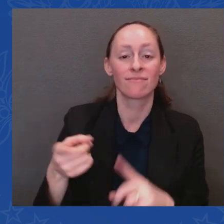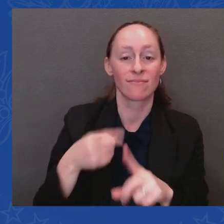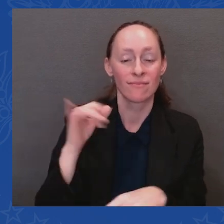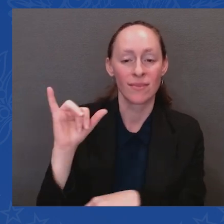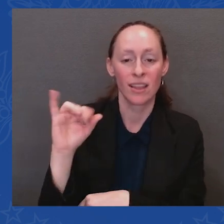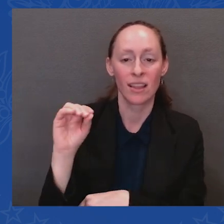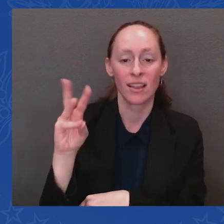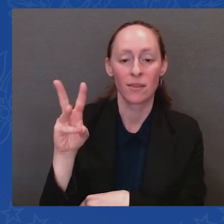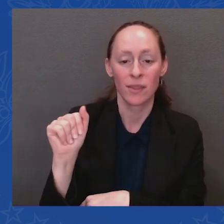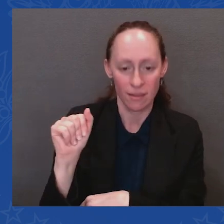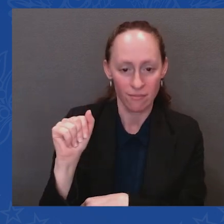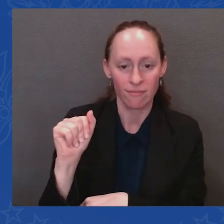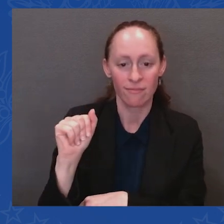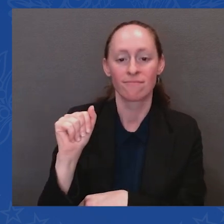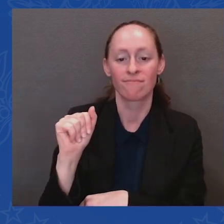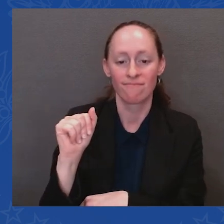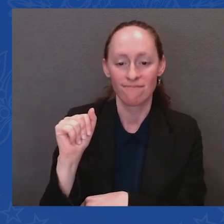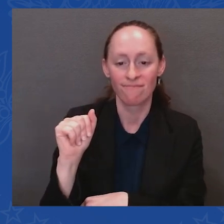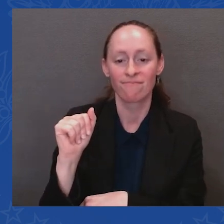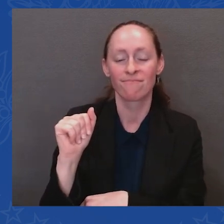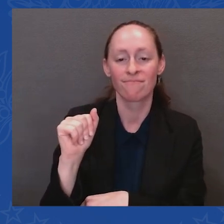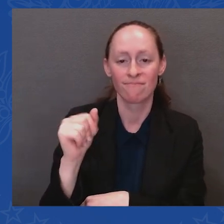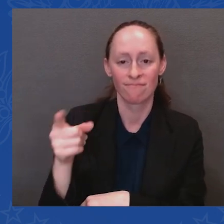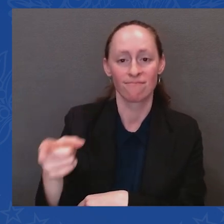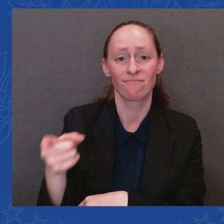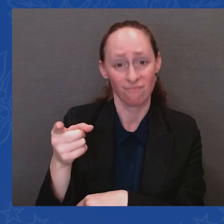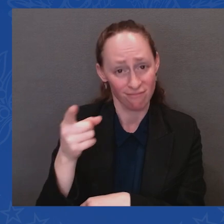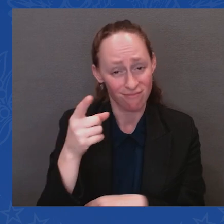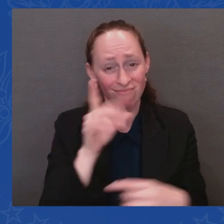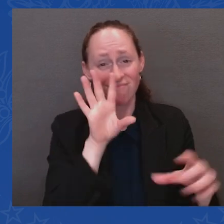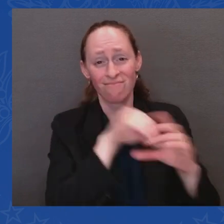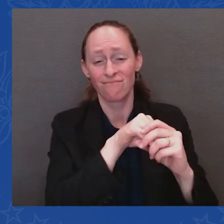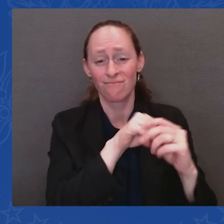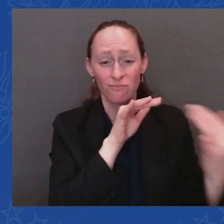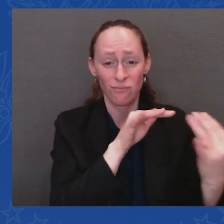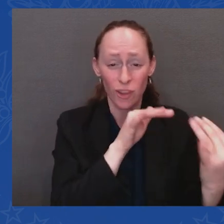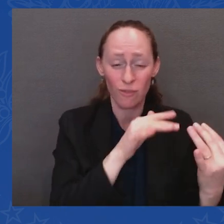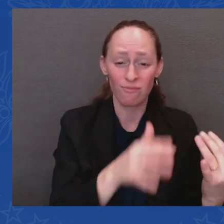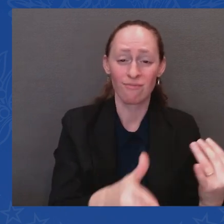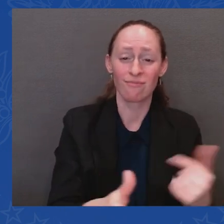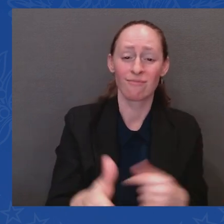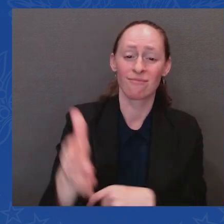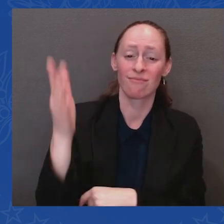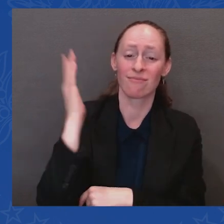Clete fought on the front lines during the battle of Bunker Hill in the Korean War.